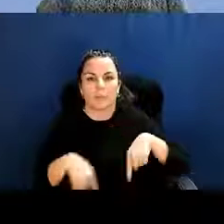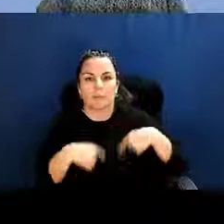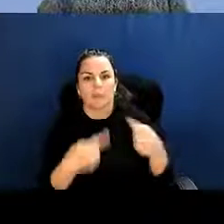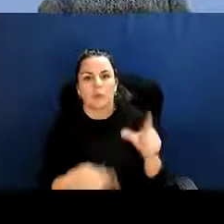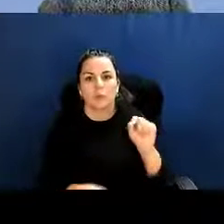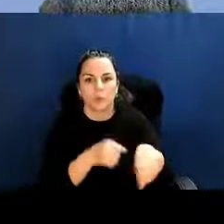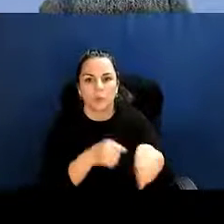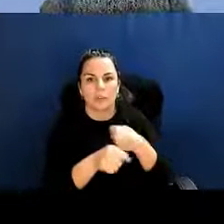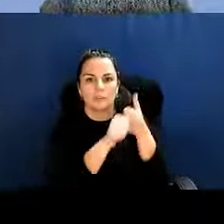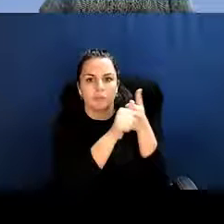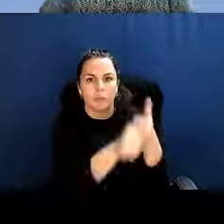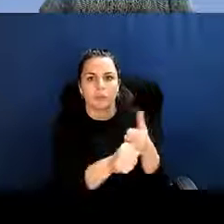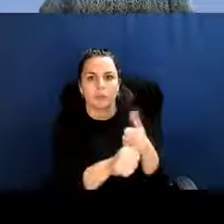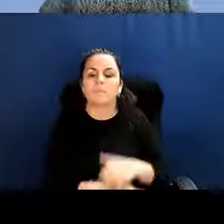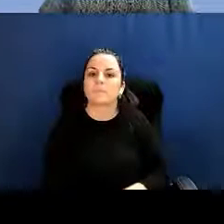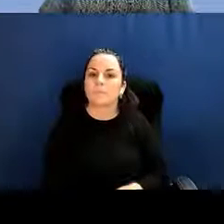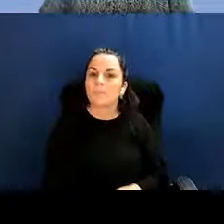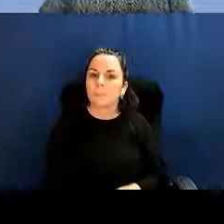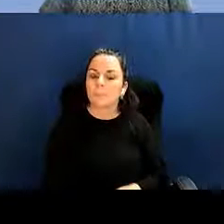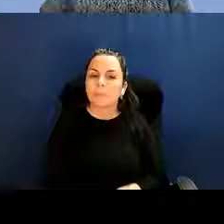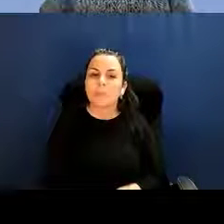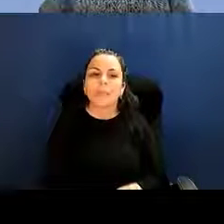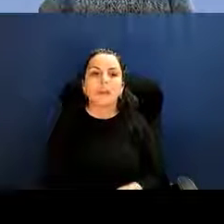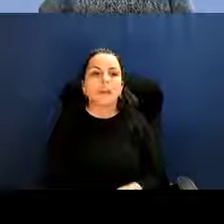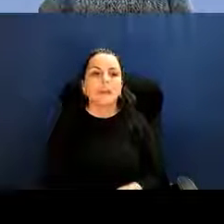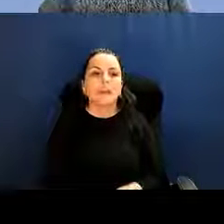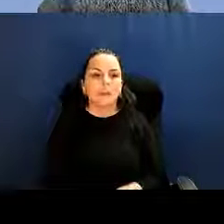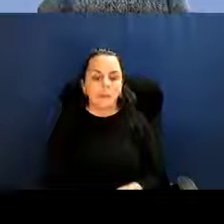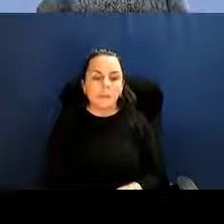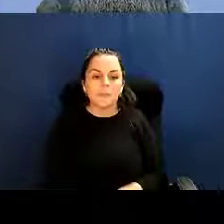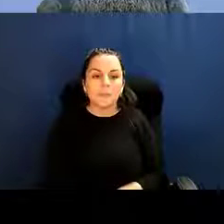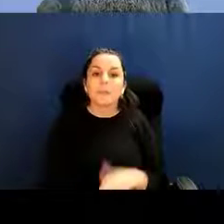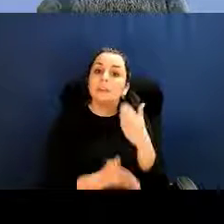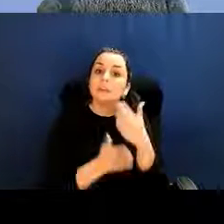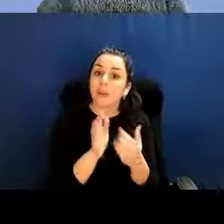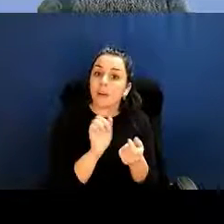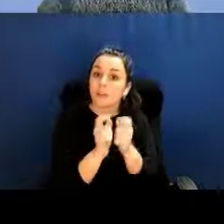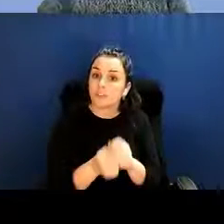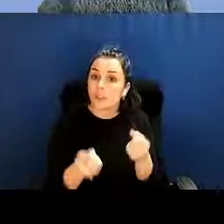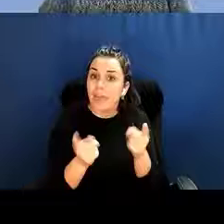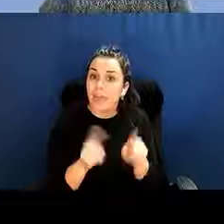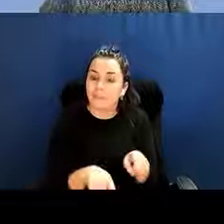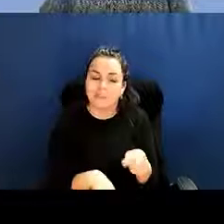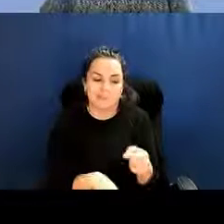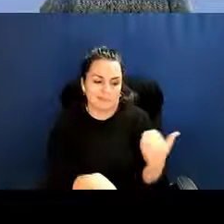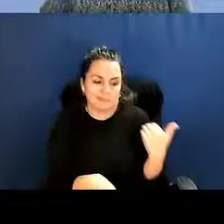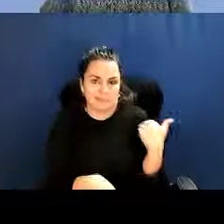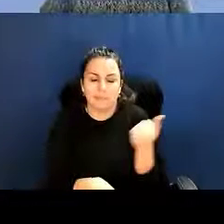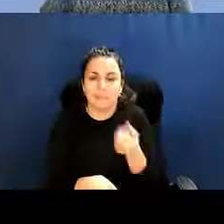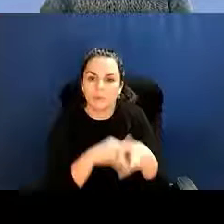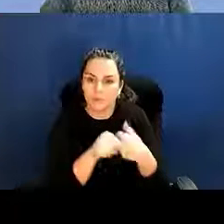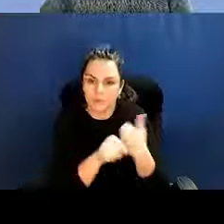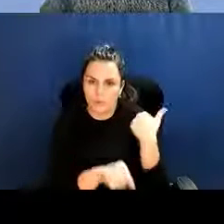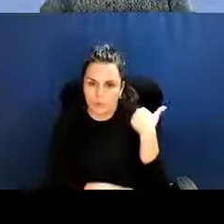The common rule underwent some revision a few years back, and so now we have the new version,